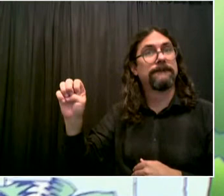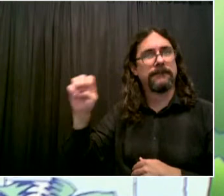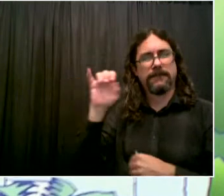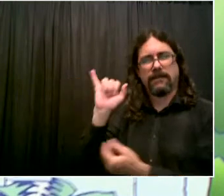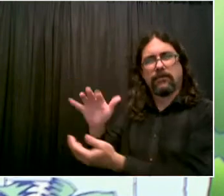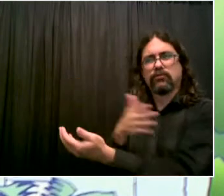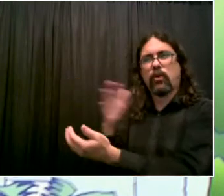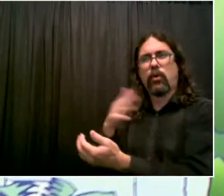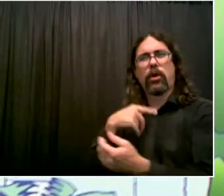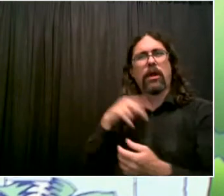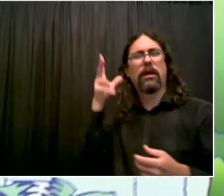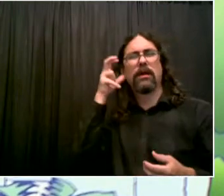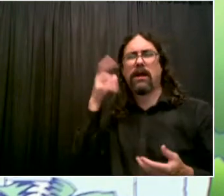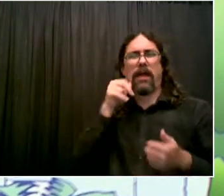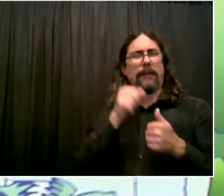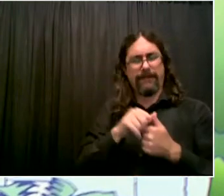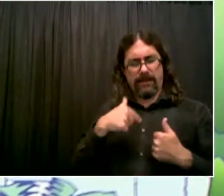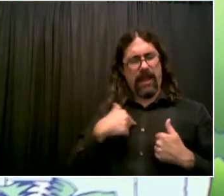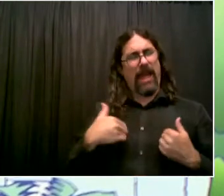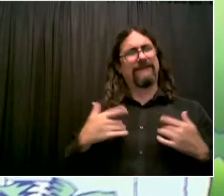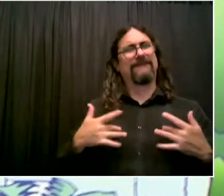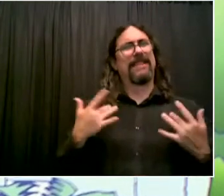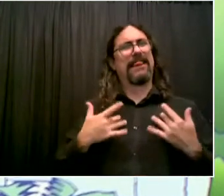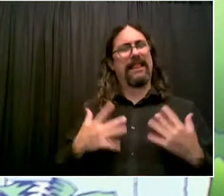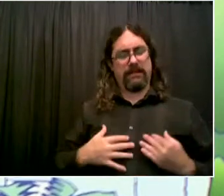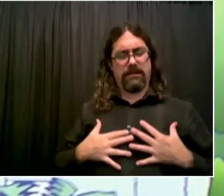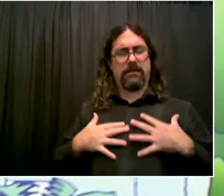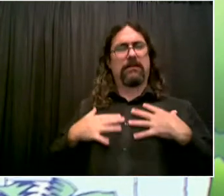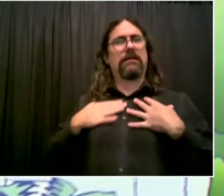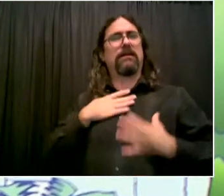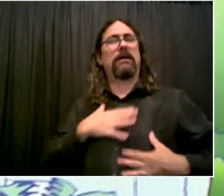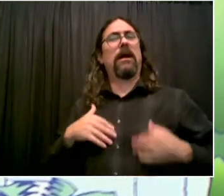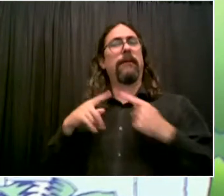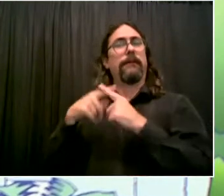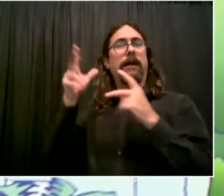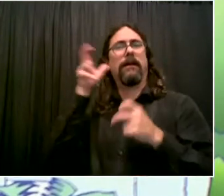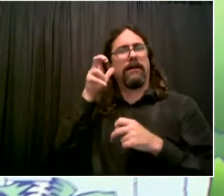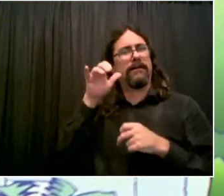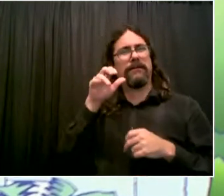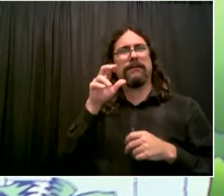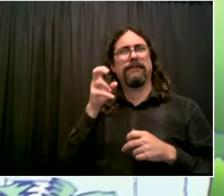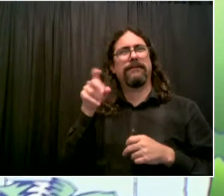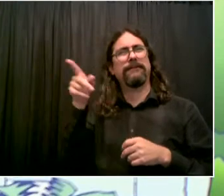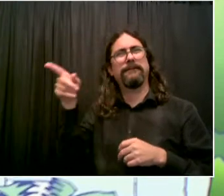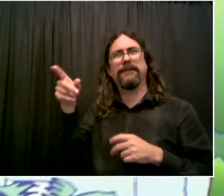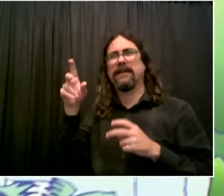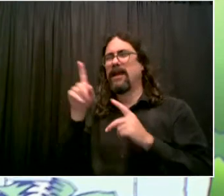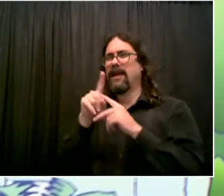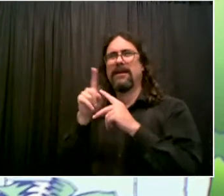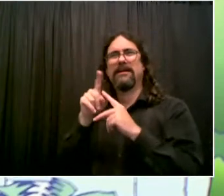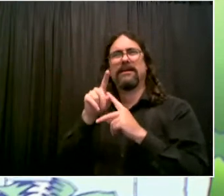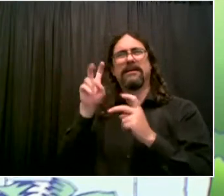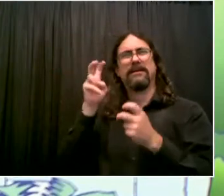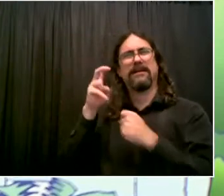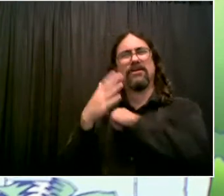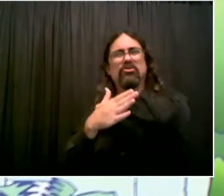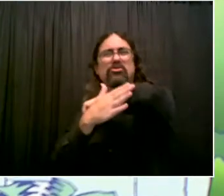SO PERTINENT TODAY. I'M MISSING E ON LINE. ONE NATION UNDER A OOGRVE GETTING DOWN JUST F OR